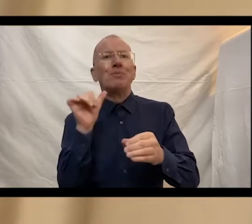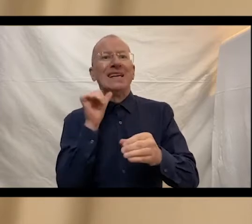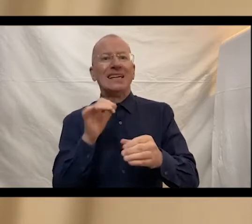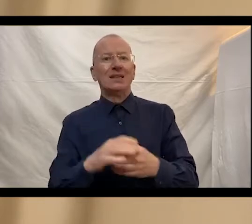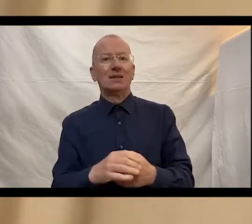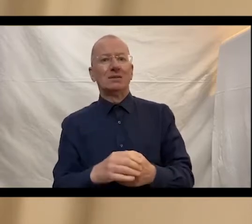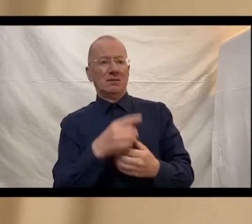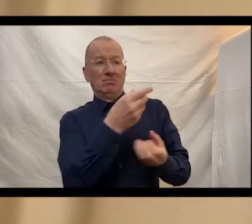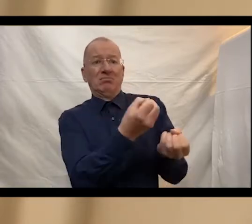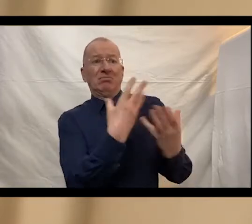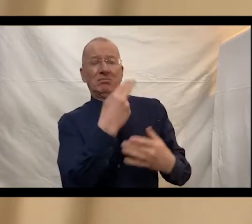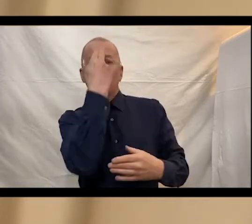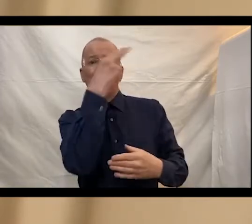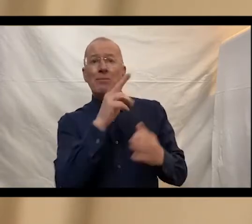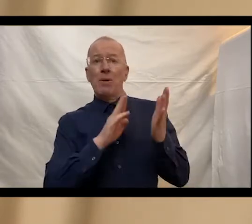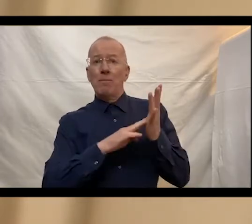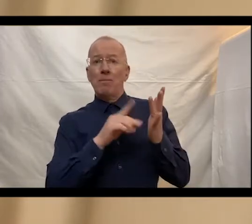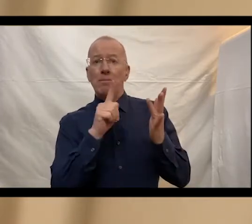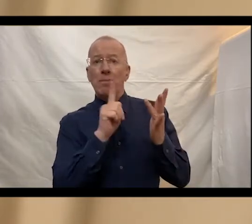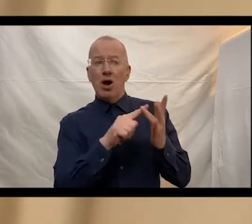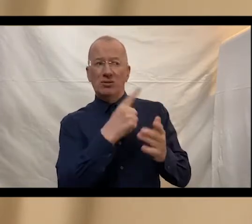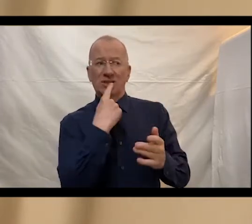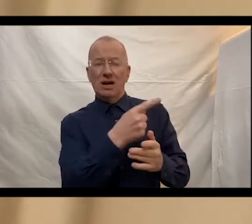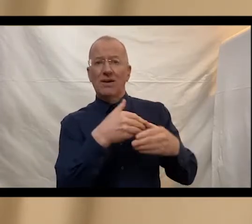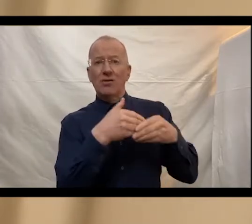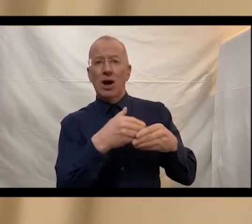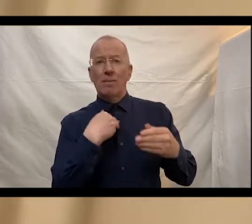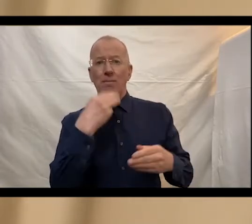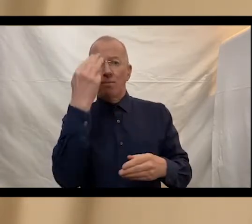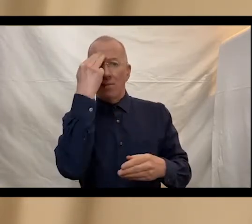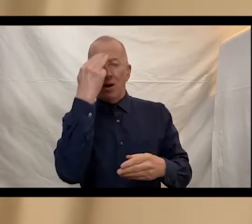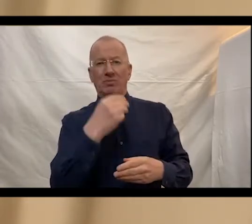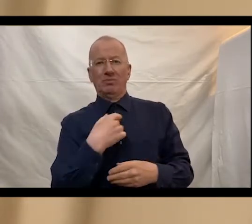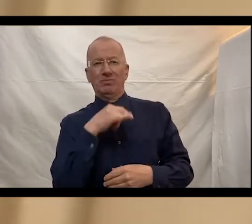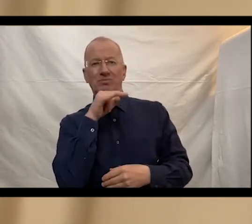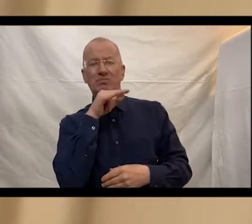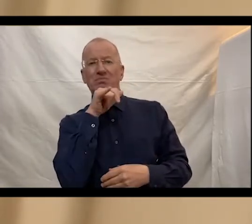She said her name was Mo and she was a friend of mum’s but I didn’t trust her because we were vegetarian.